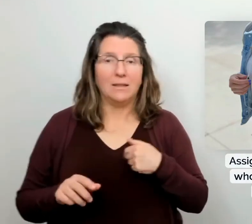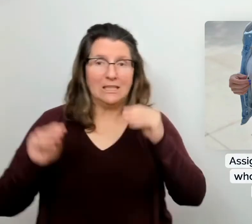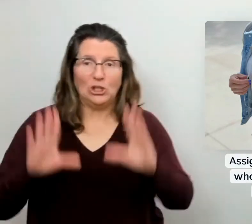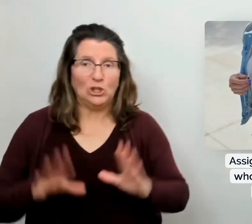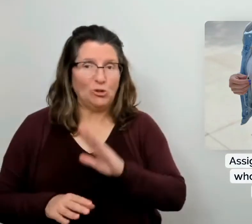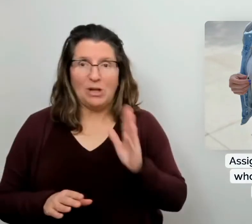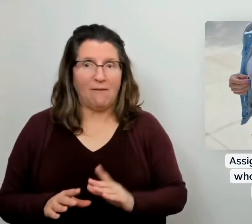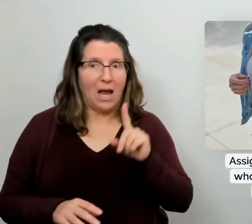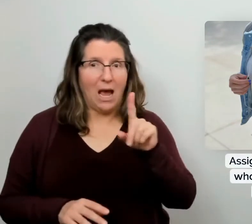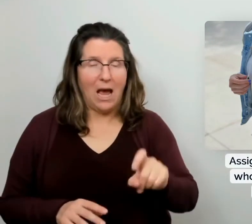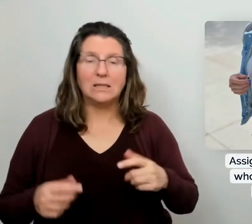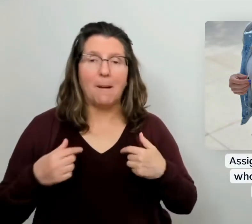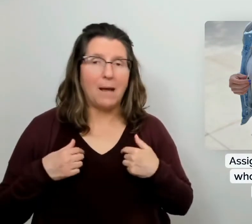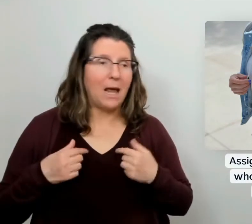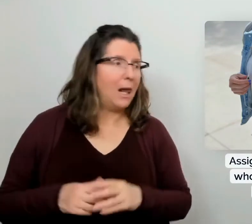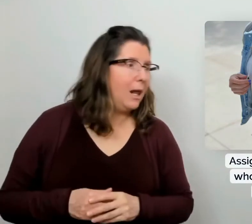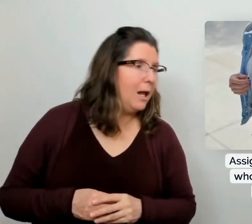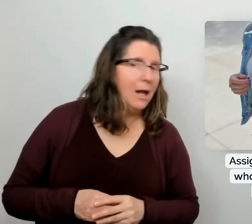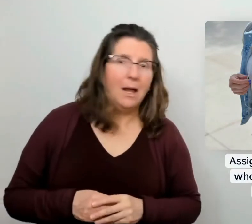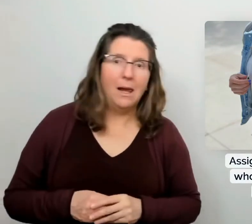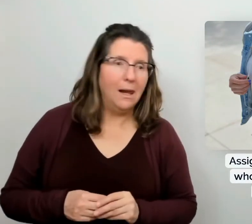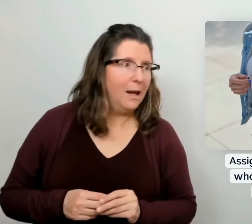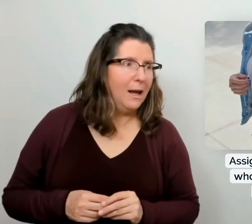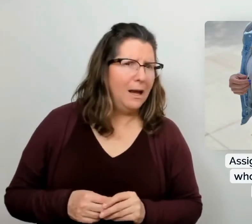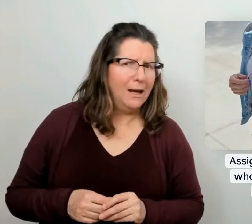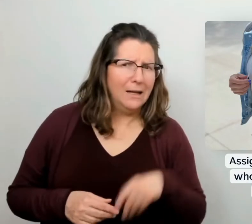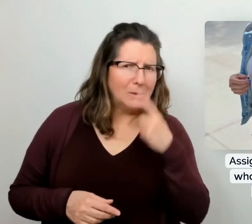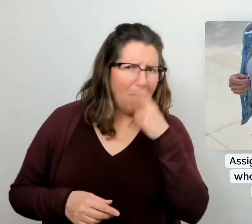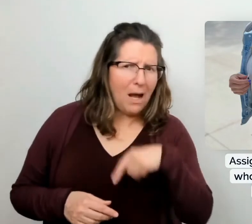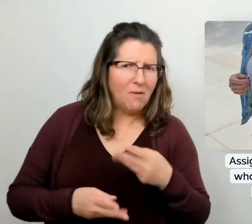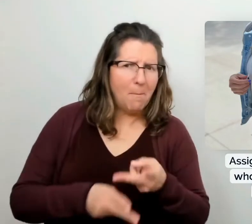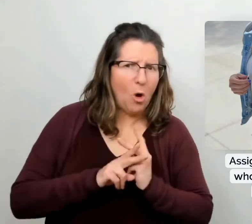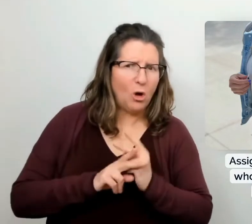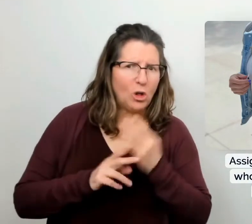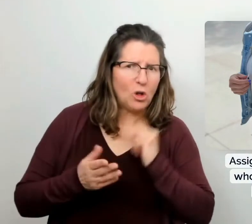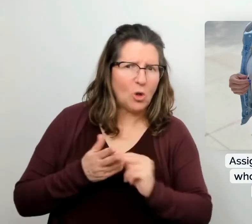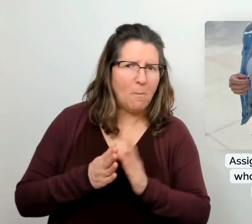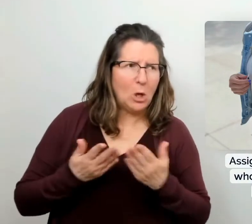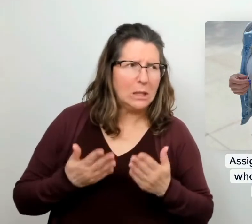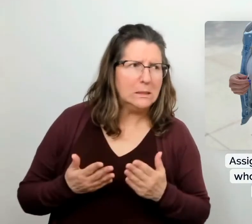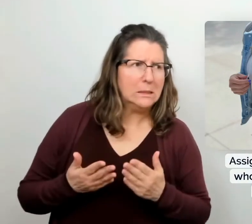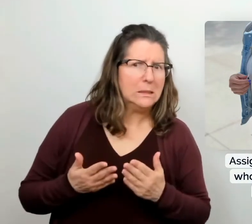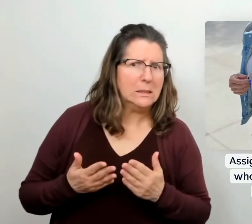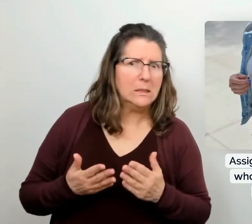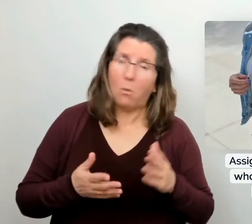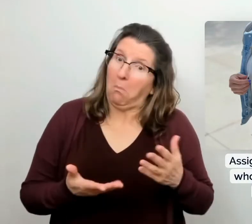But it wasn't the teacher who facilitated this. I would sheepishly ask classmates to borrow their notes,